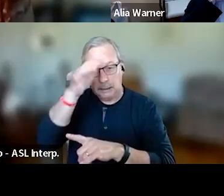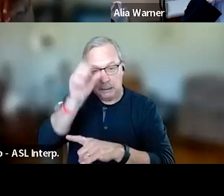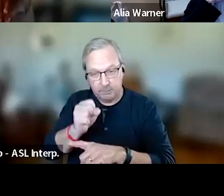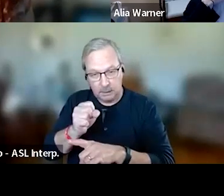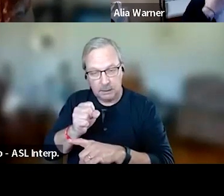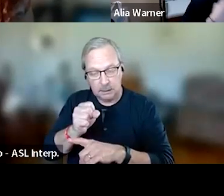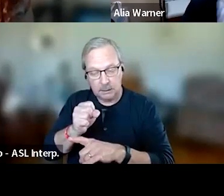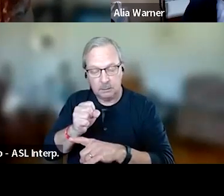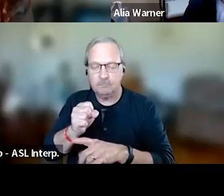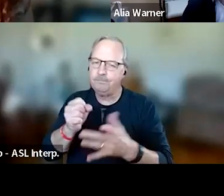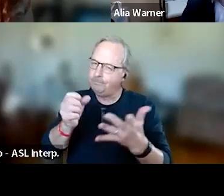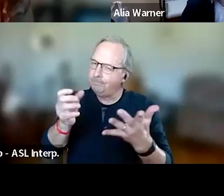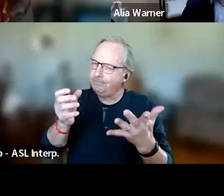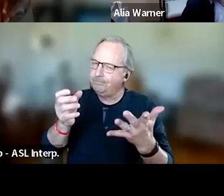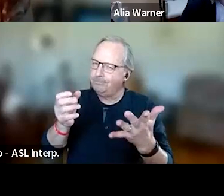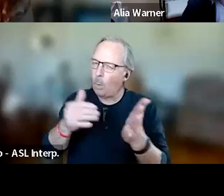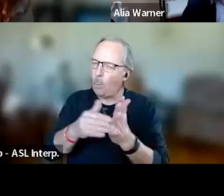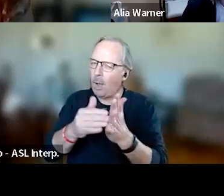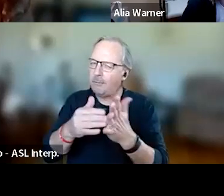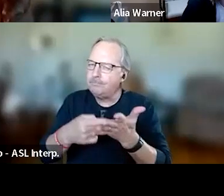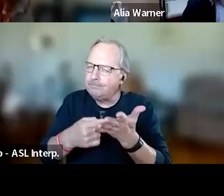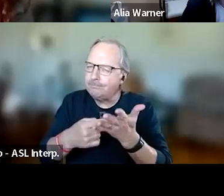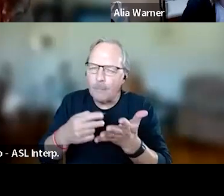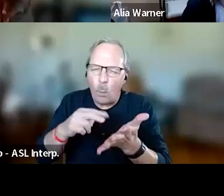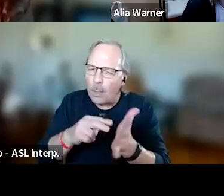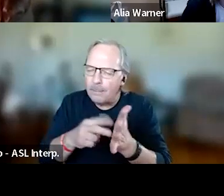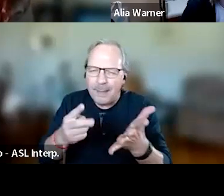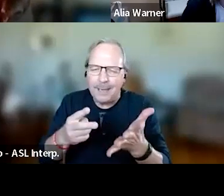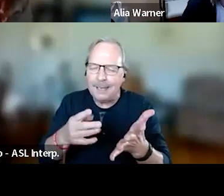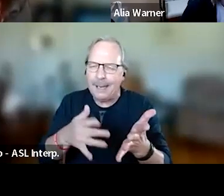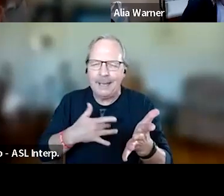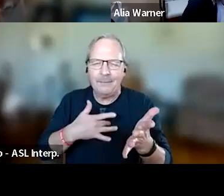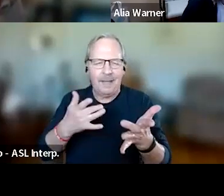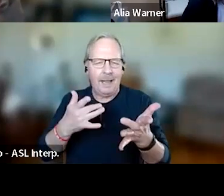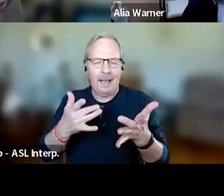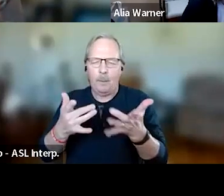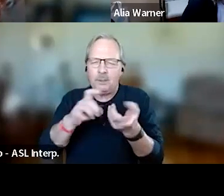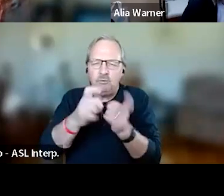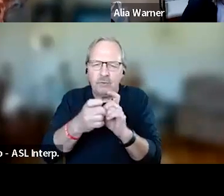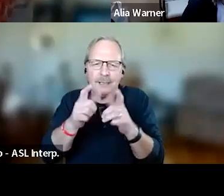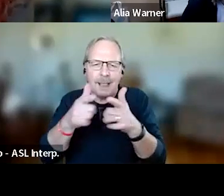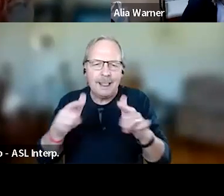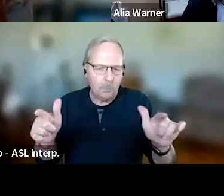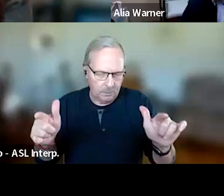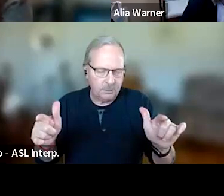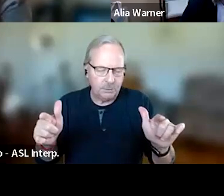we often have a discussion about what that means and how that feels and how we can change that language a little bit. Can you give an example